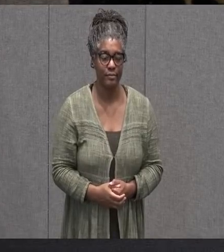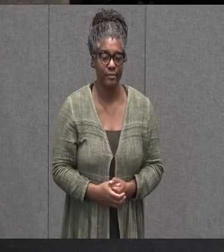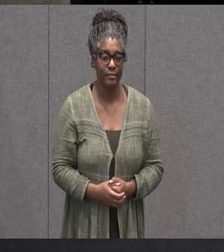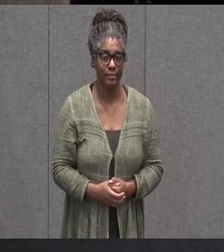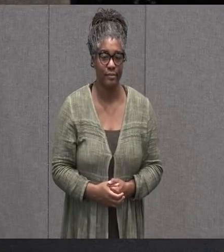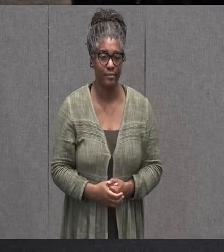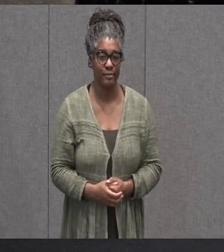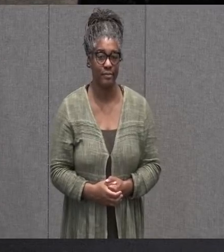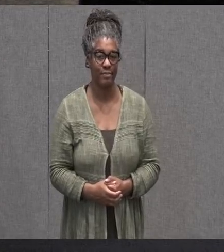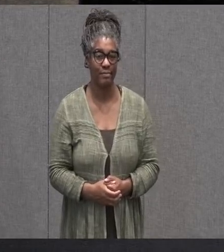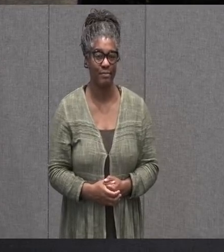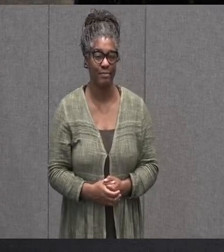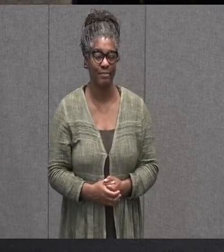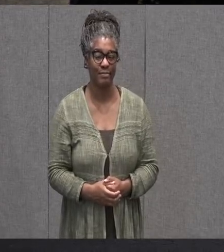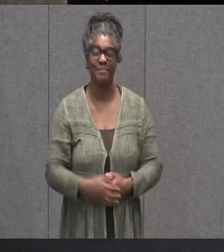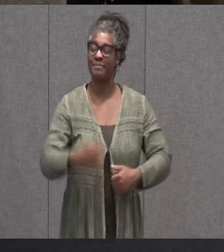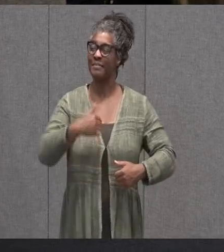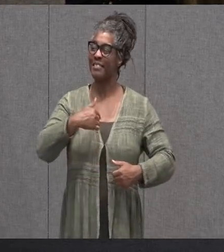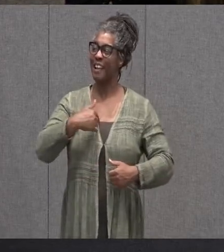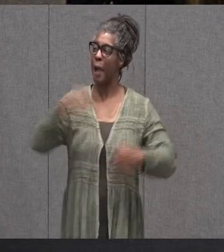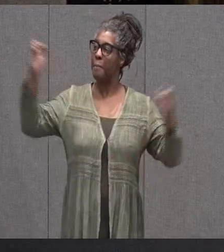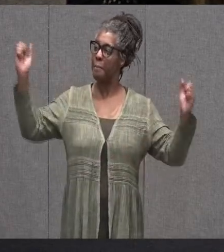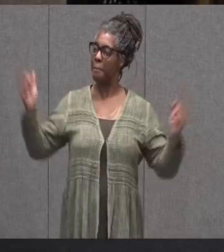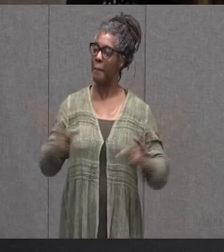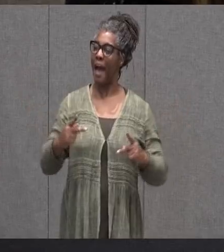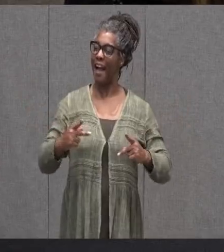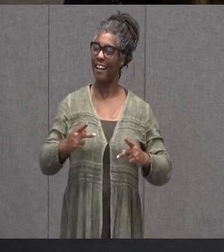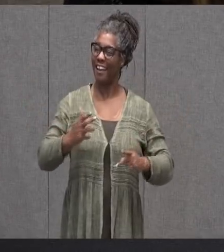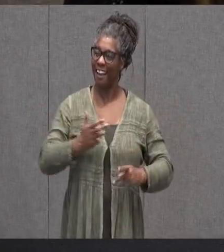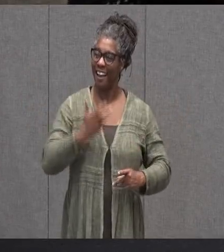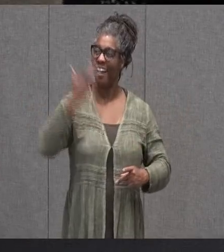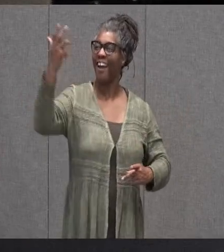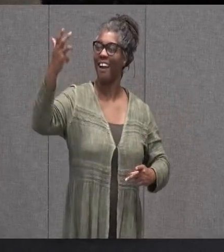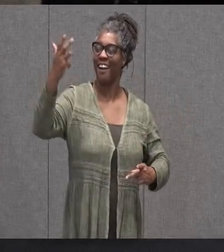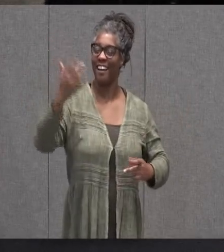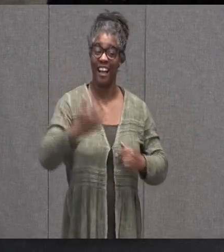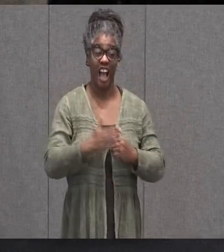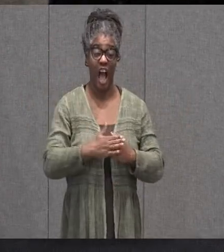"I'm back," he called, "and I bought what you said."